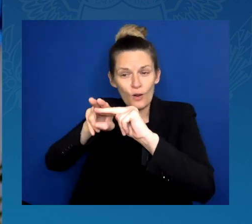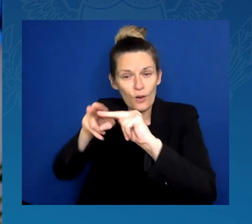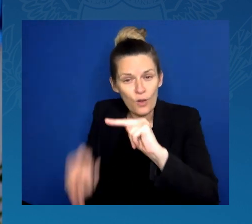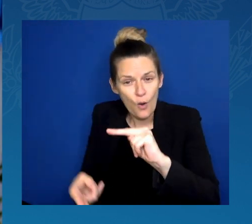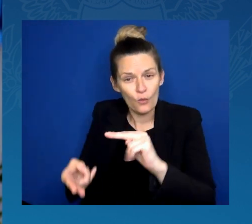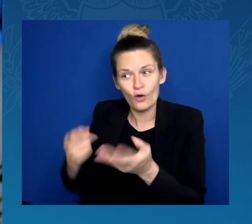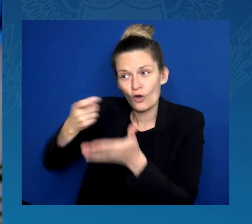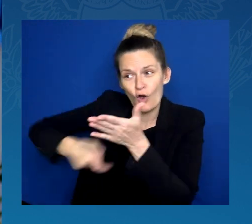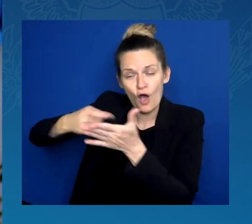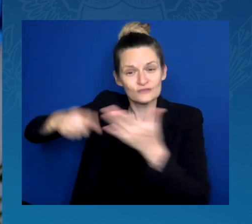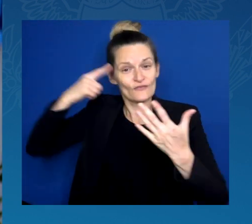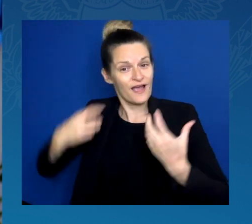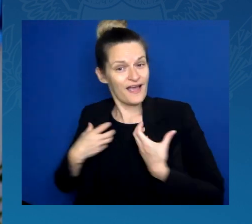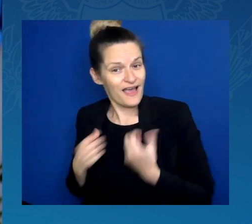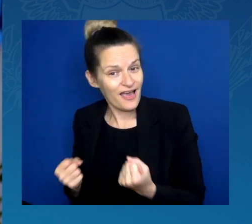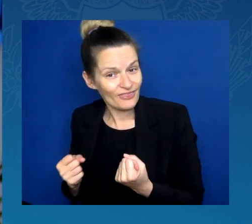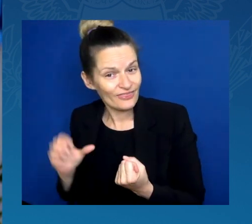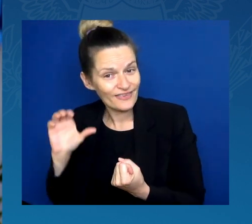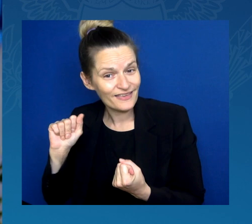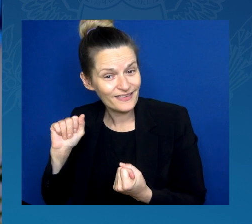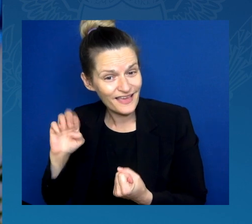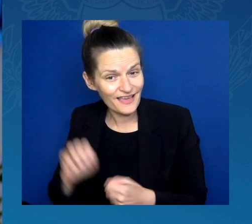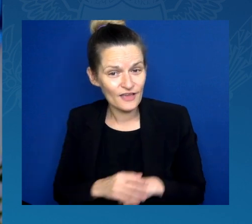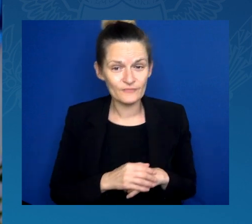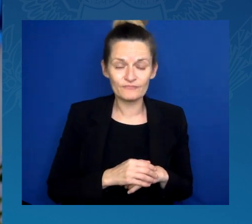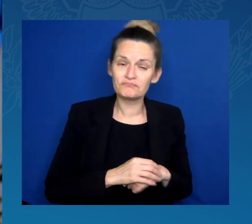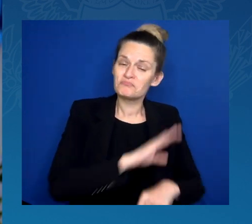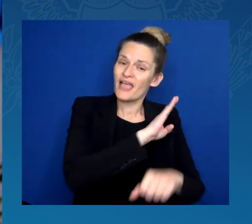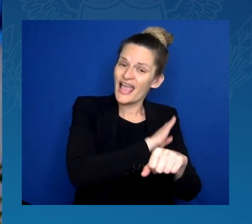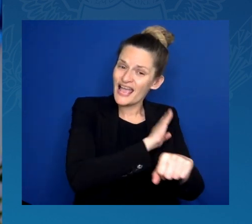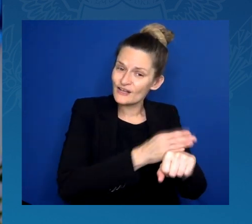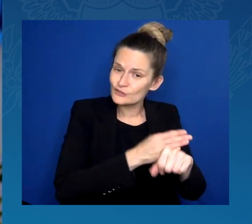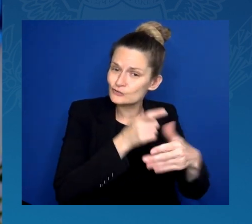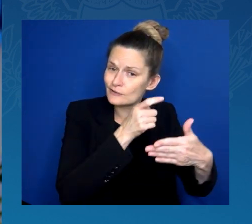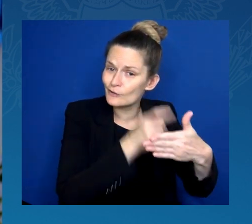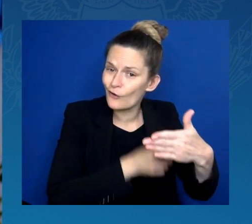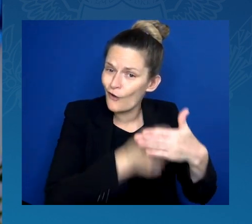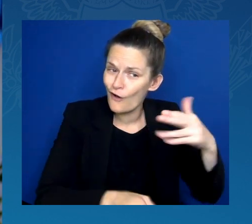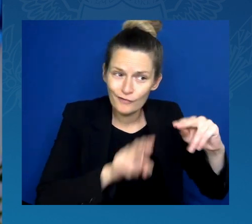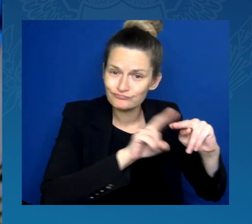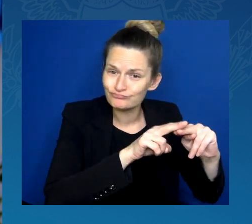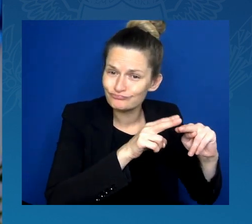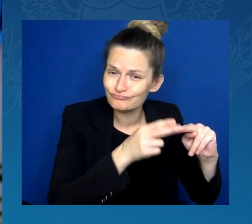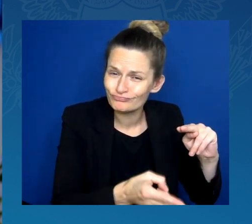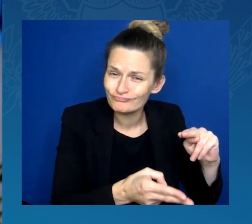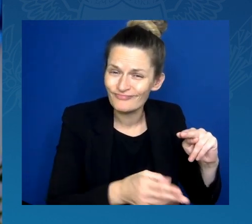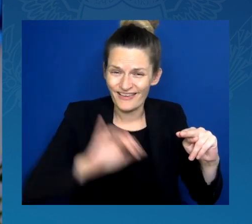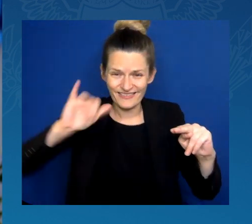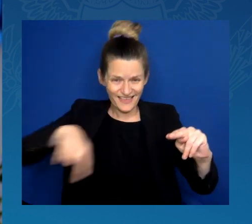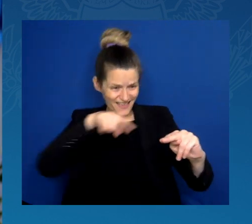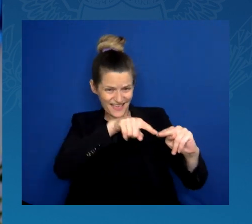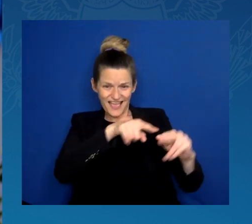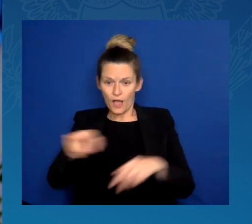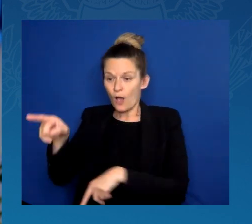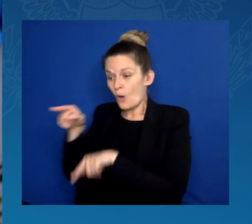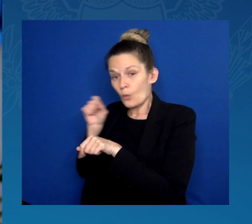in part, by giving working families as much as $8,000 to upgrade the HVAC system in their home.